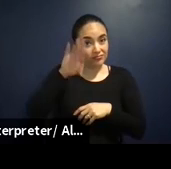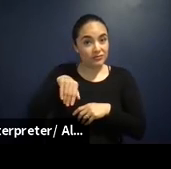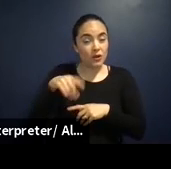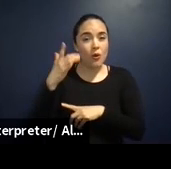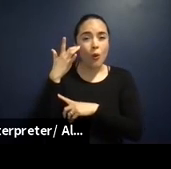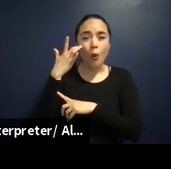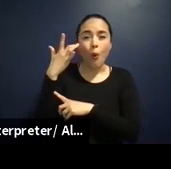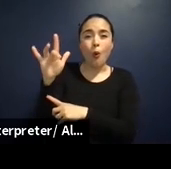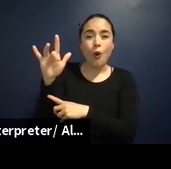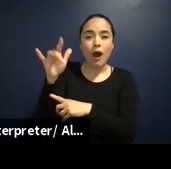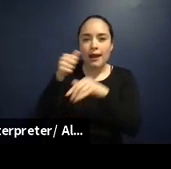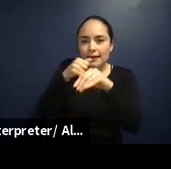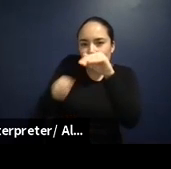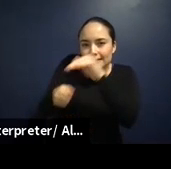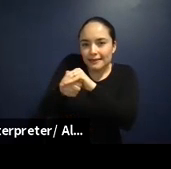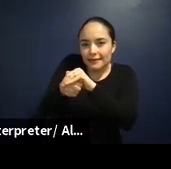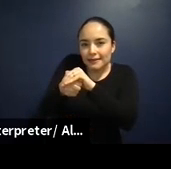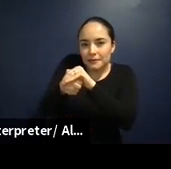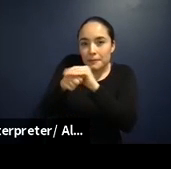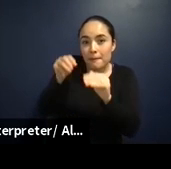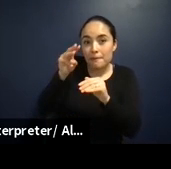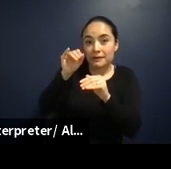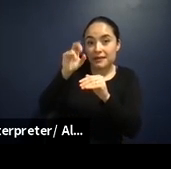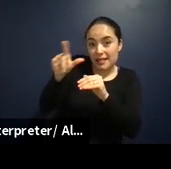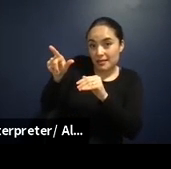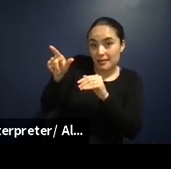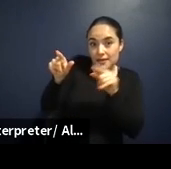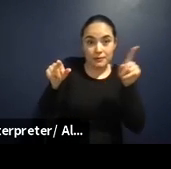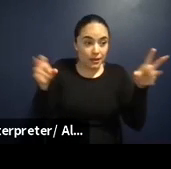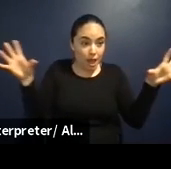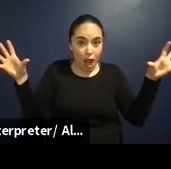see that white picture there, and I don't know which side it is on, so I don't really want to